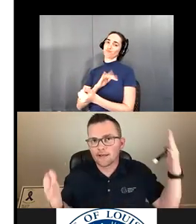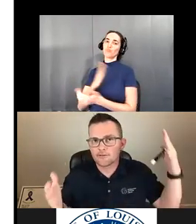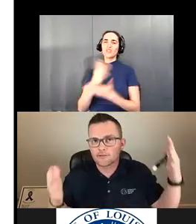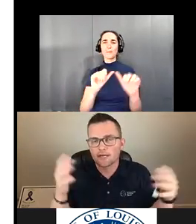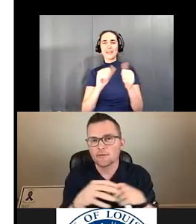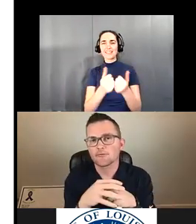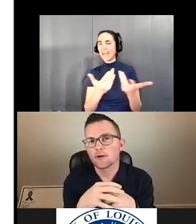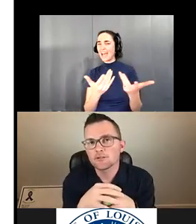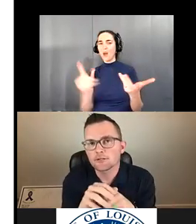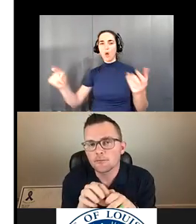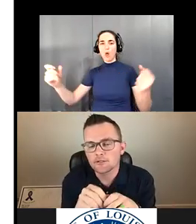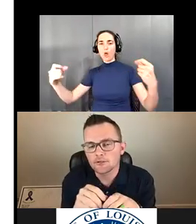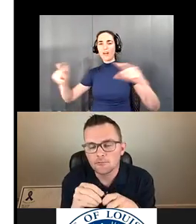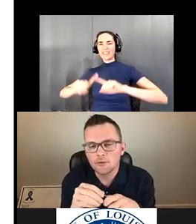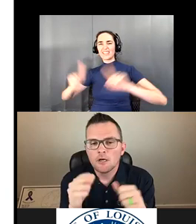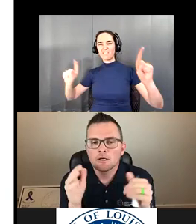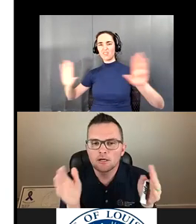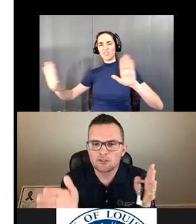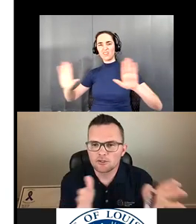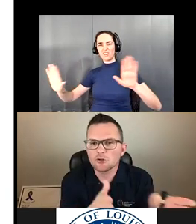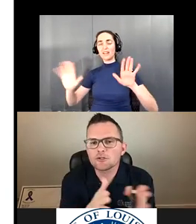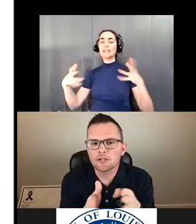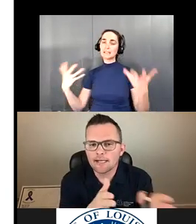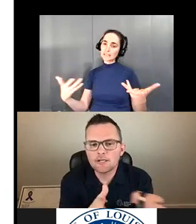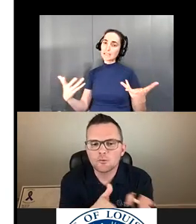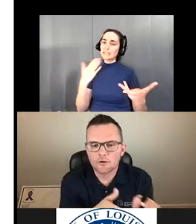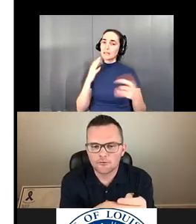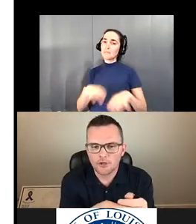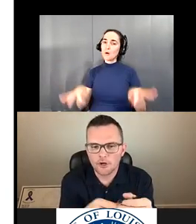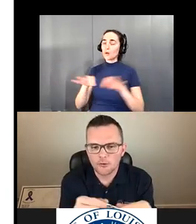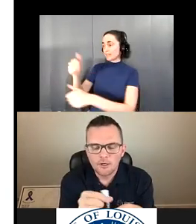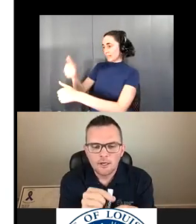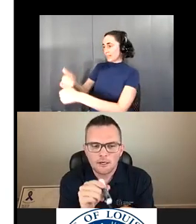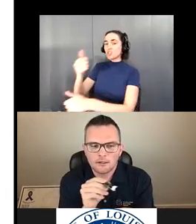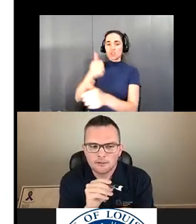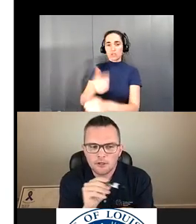have the same information coming to them. So it's good to let each one of them know